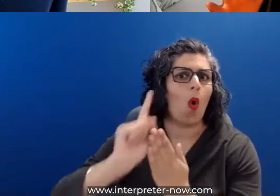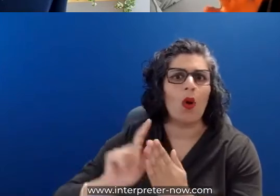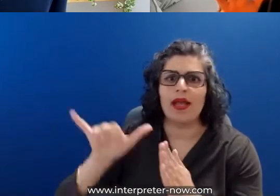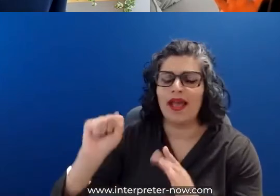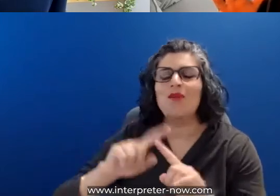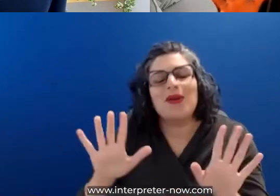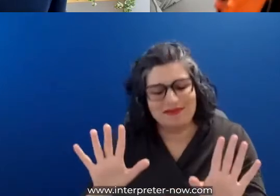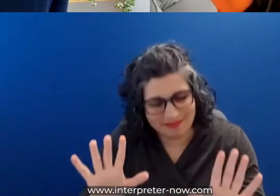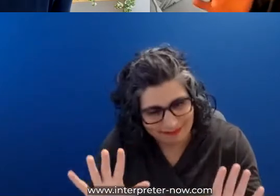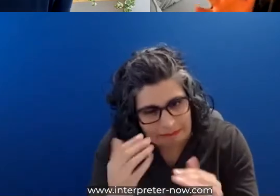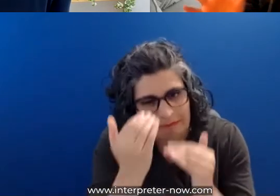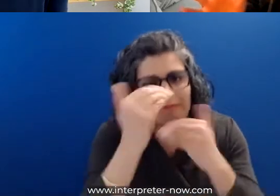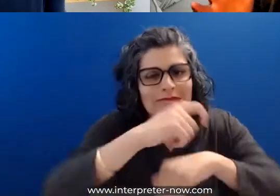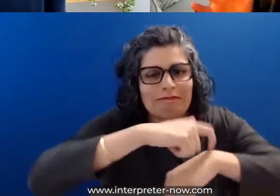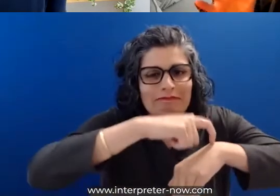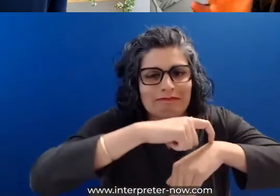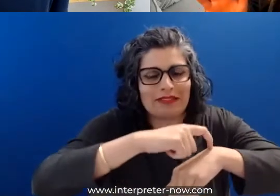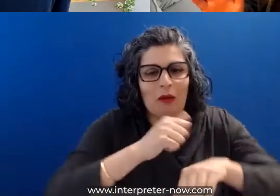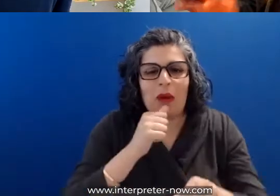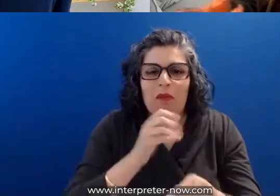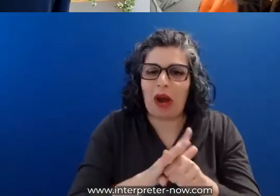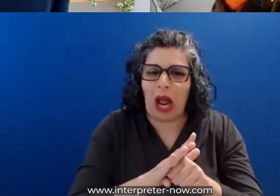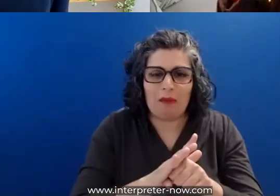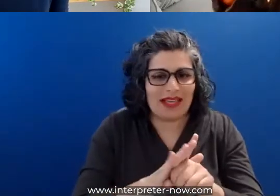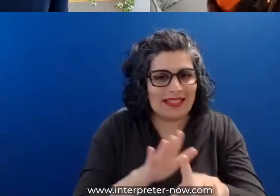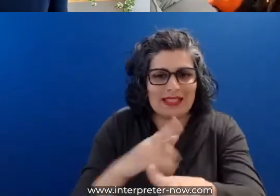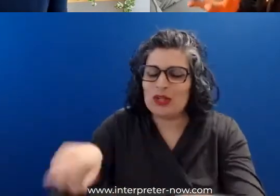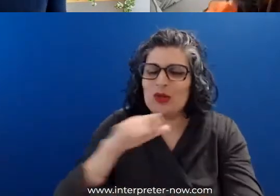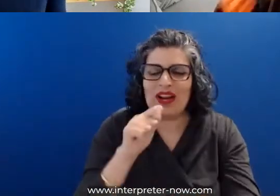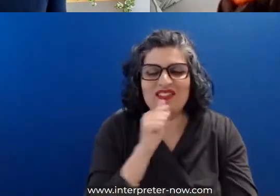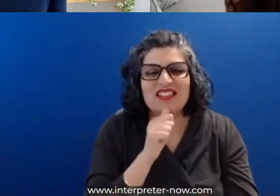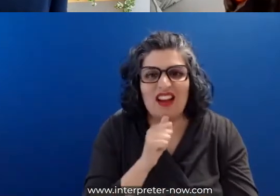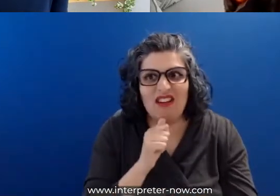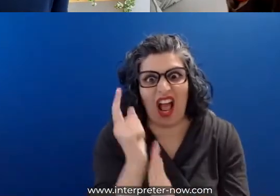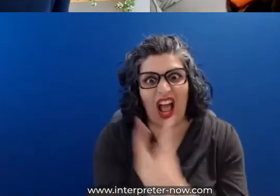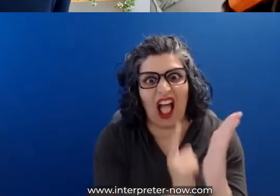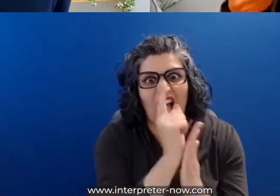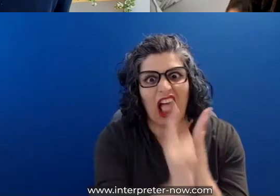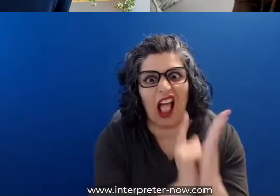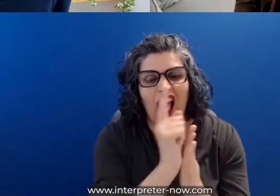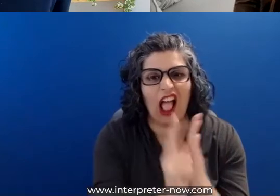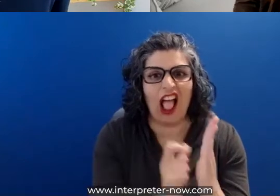have hours, we promise we're not going to subject you to like four hours of unedited